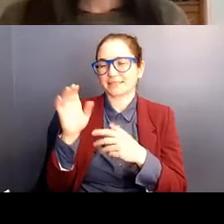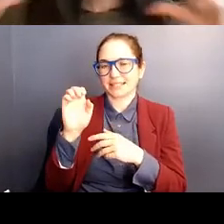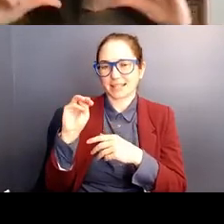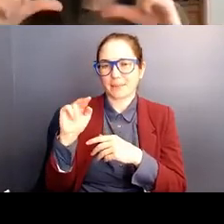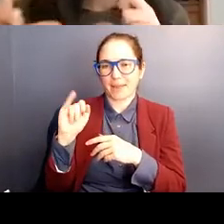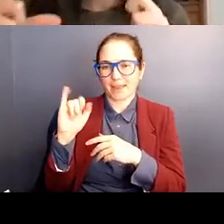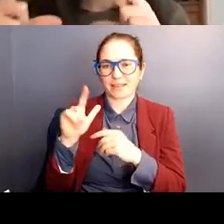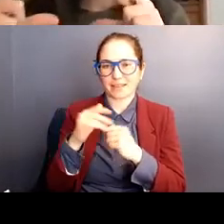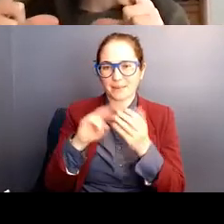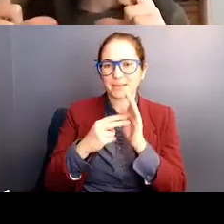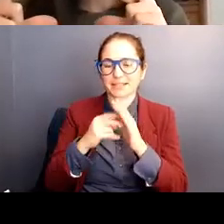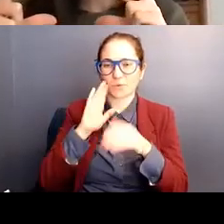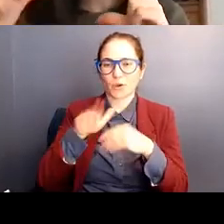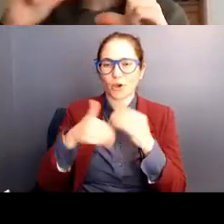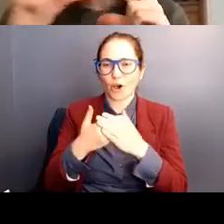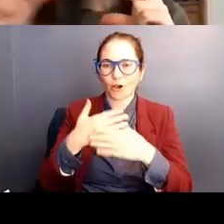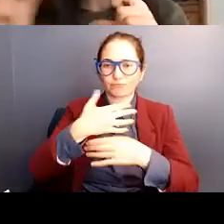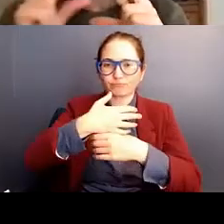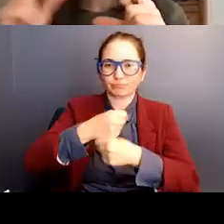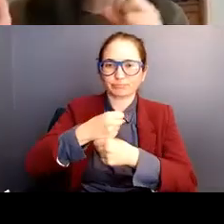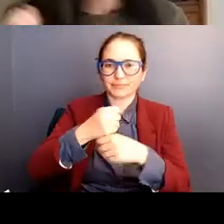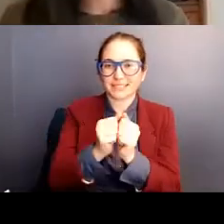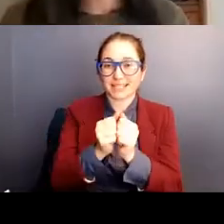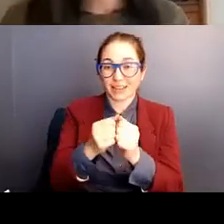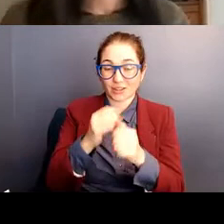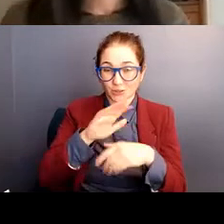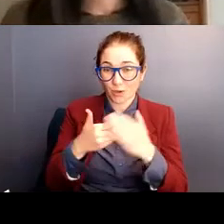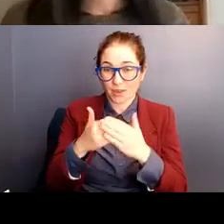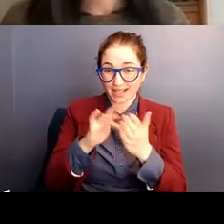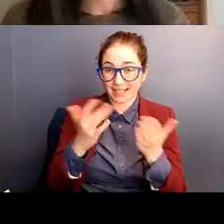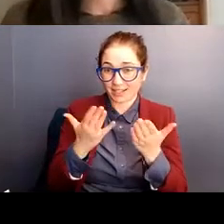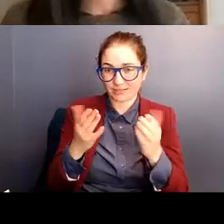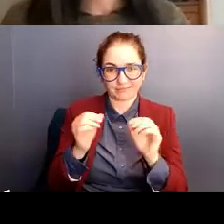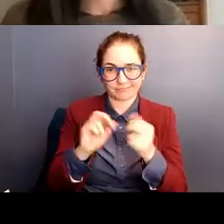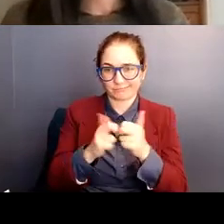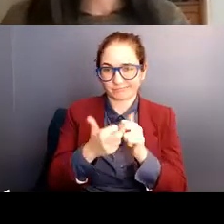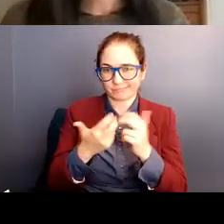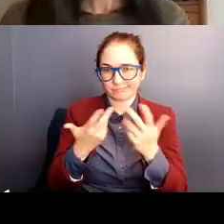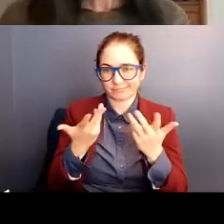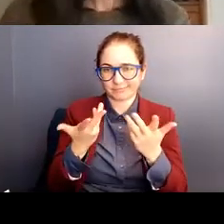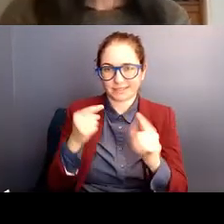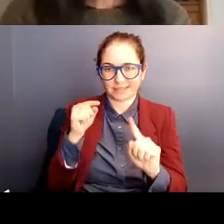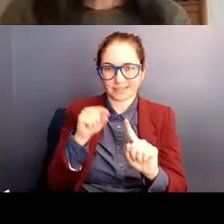And so they're going to bundle it altogether. So those "click heres" are going to be meaningless because they're out of context.